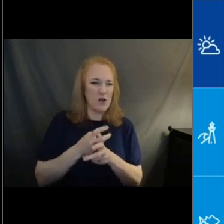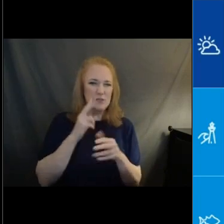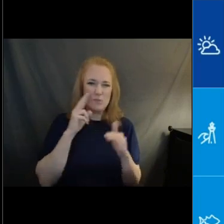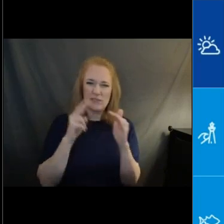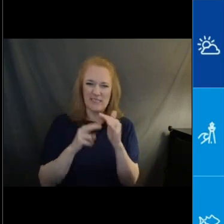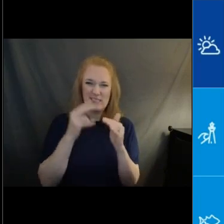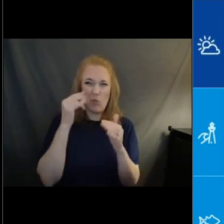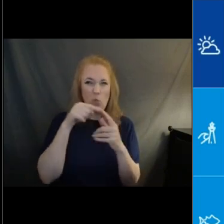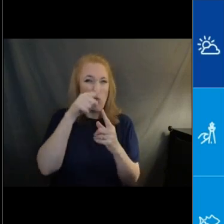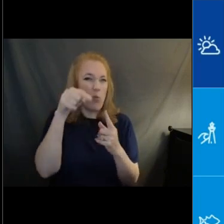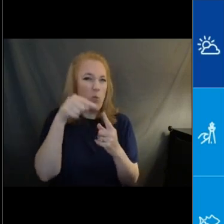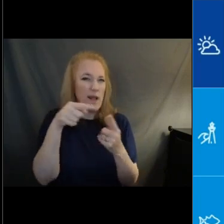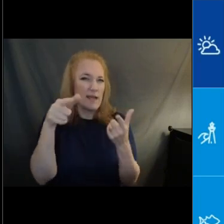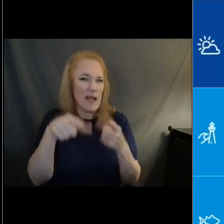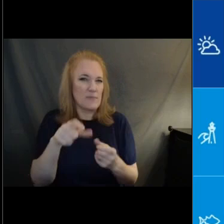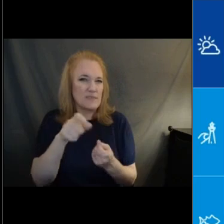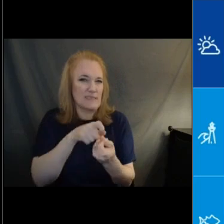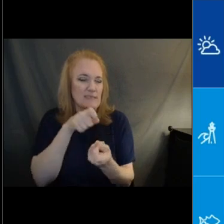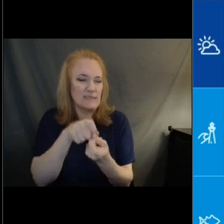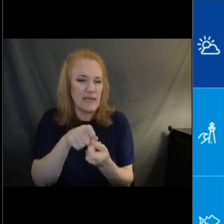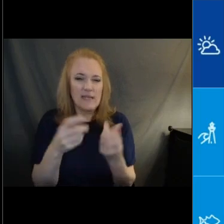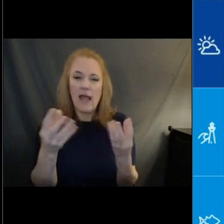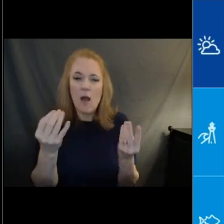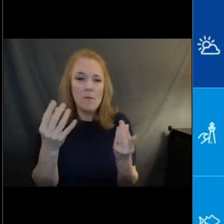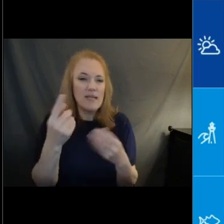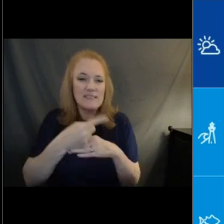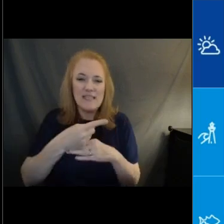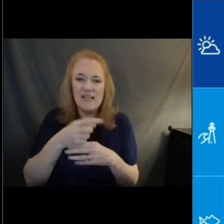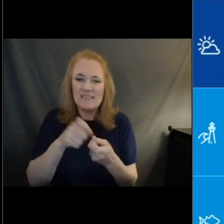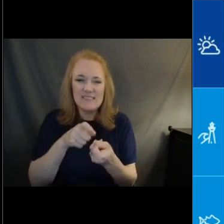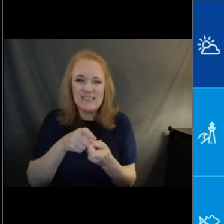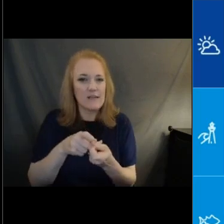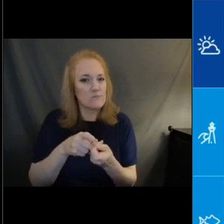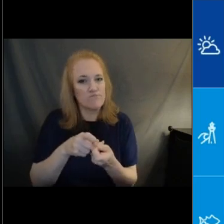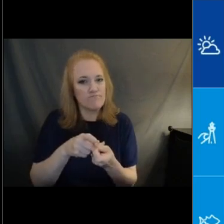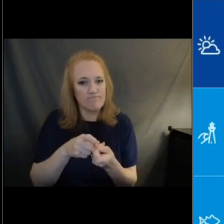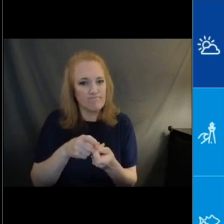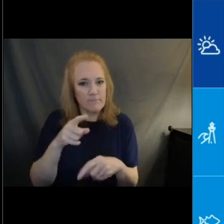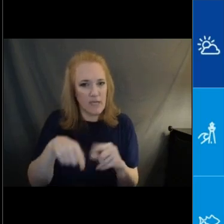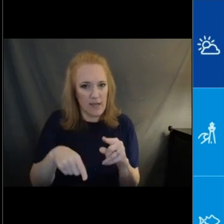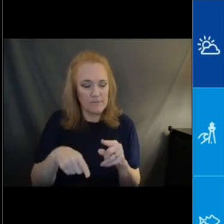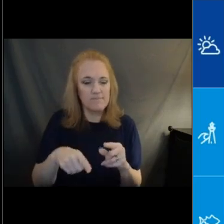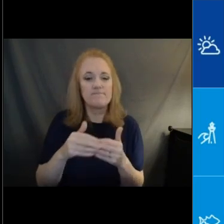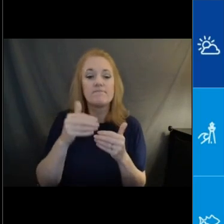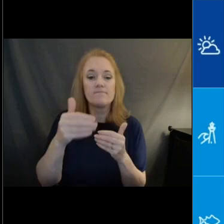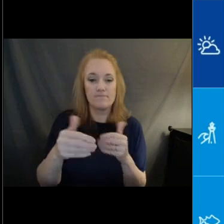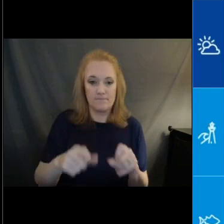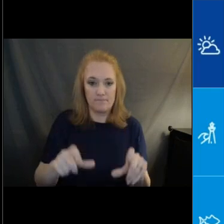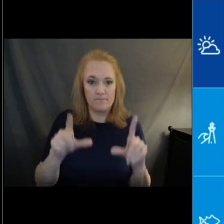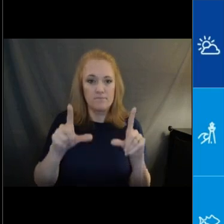within the season and also how many days compared to normal there may be. Next slide please.